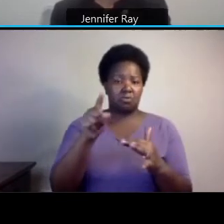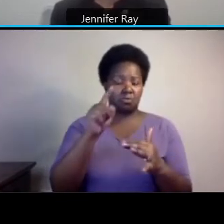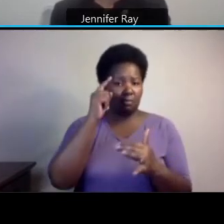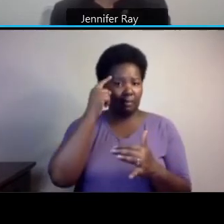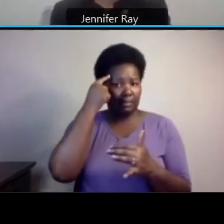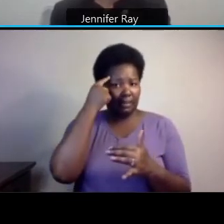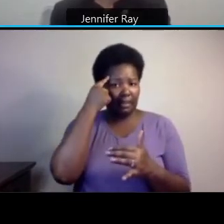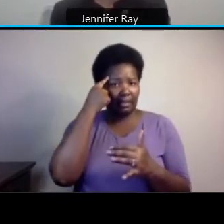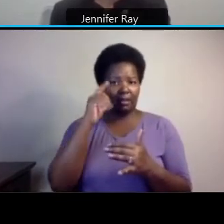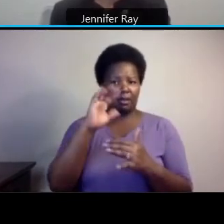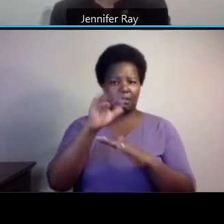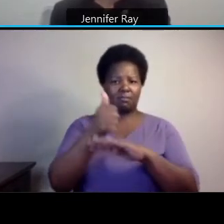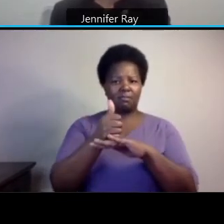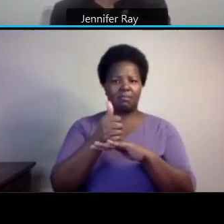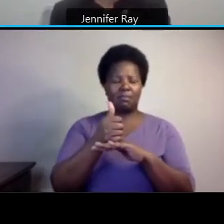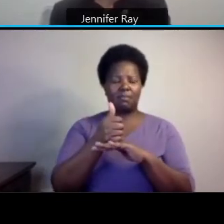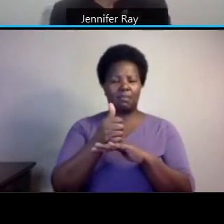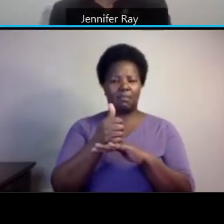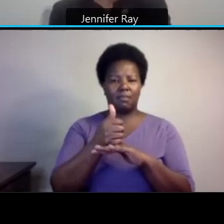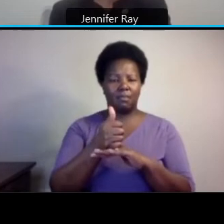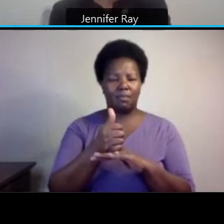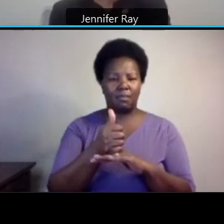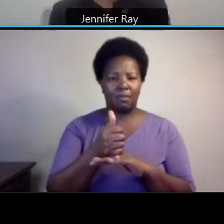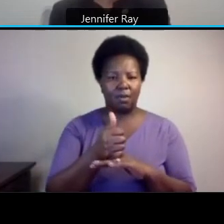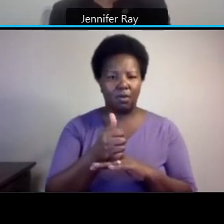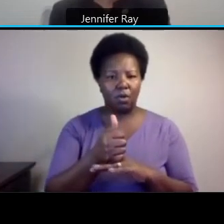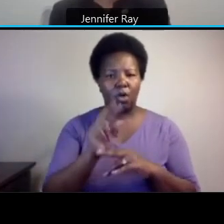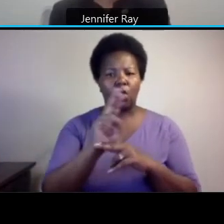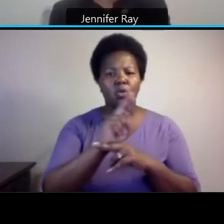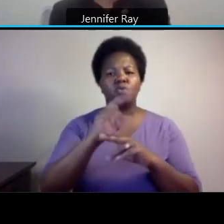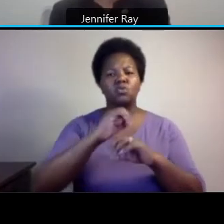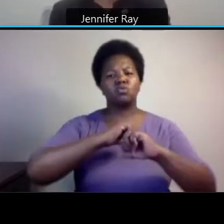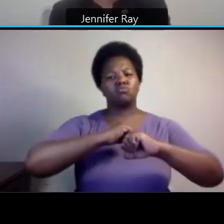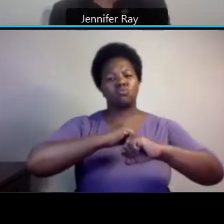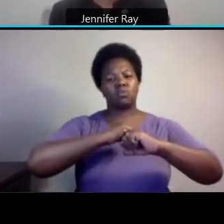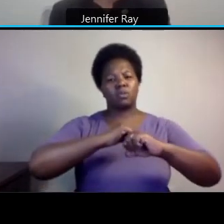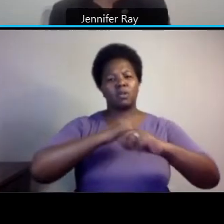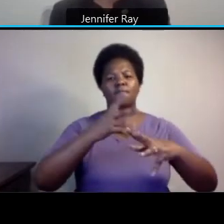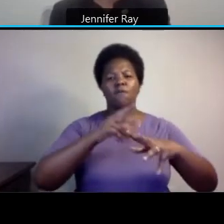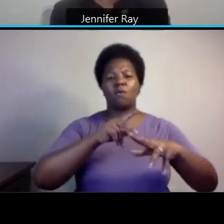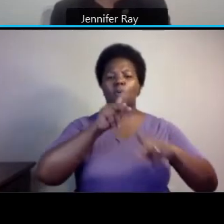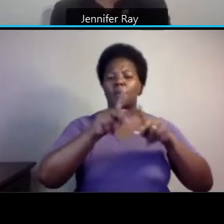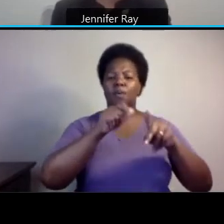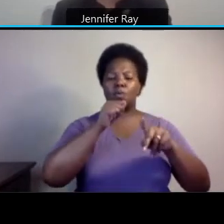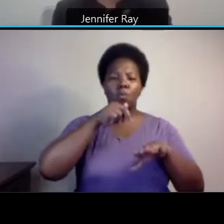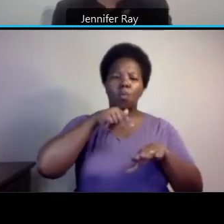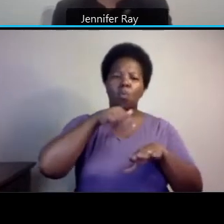for cyclists and pedestrians for example corner islands curb extensions that allow pedestrians and